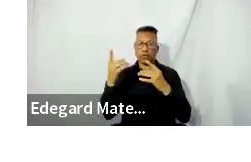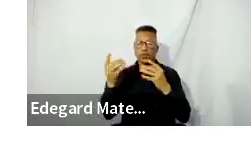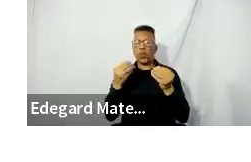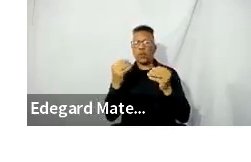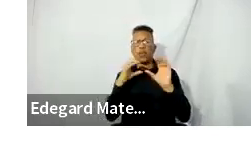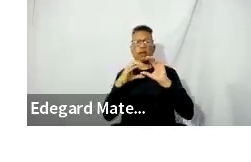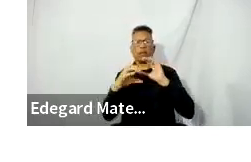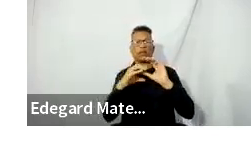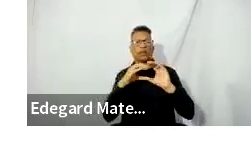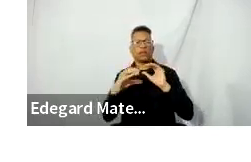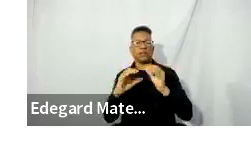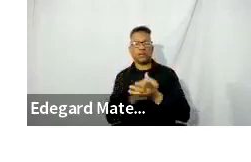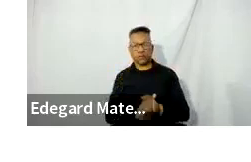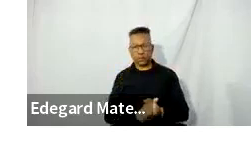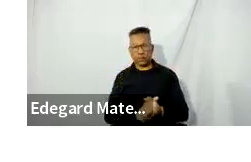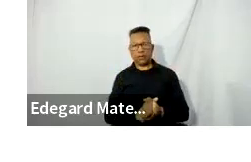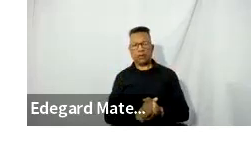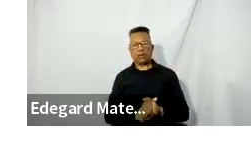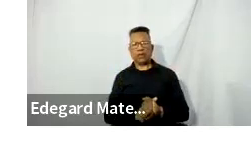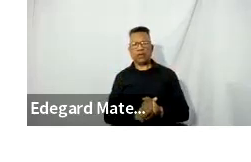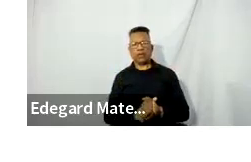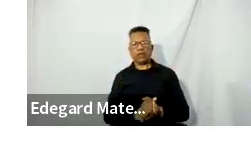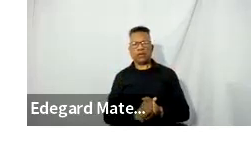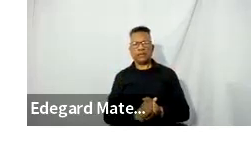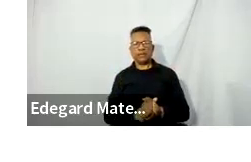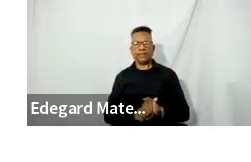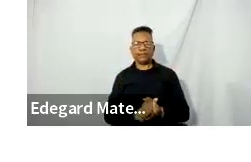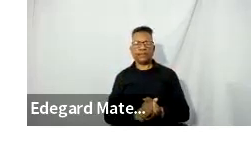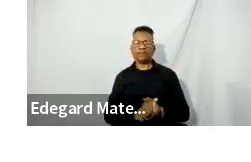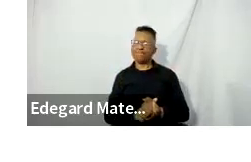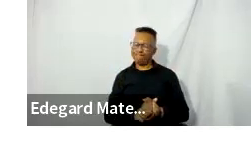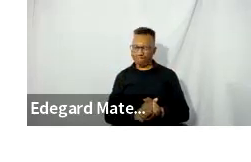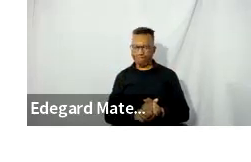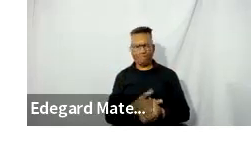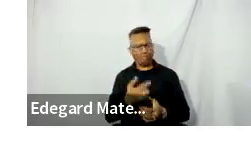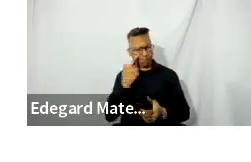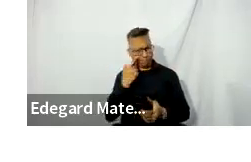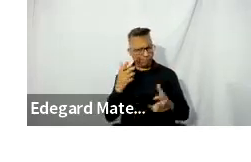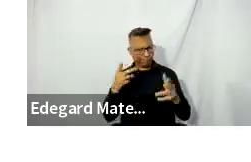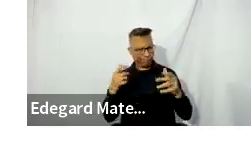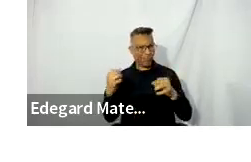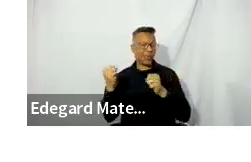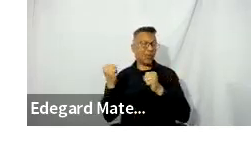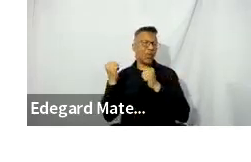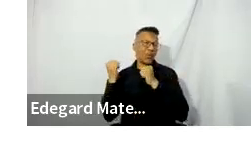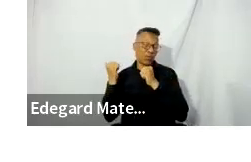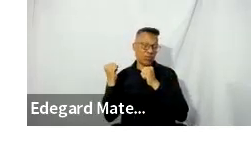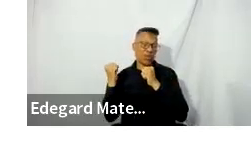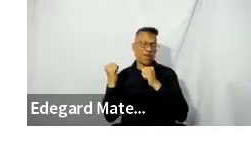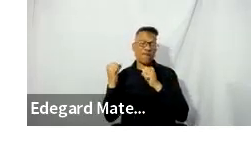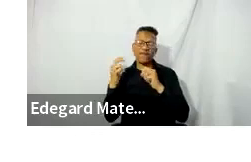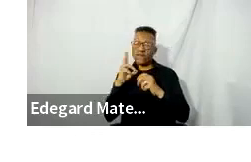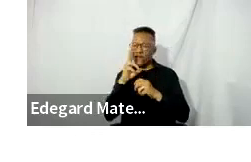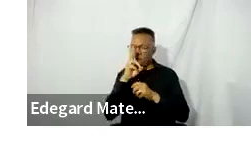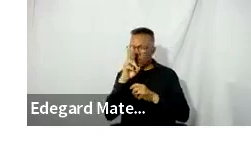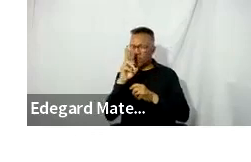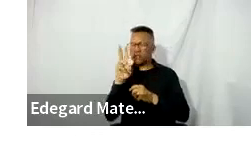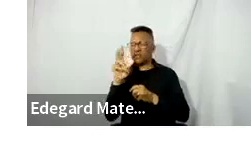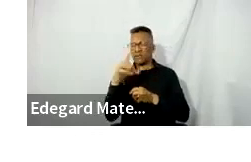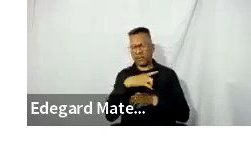communicational needs. It's it's very It's it's very powerful and i'm and i'm sure